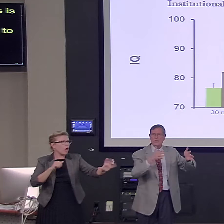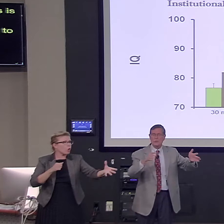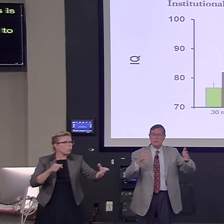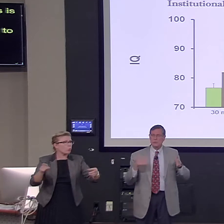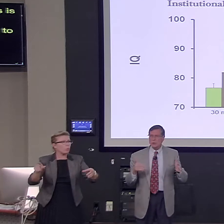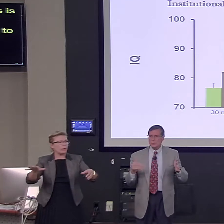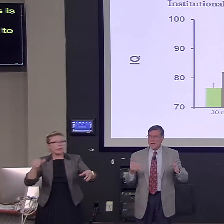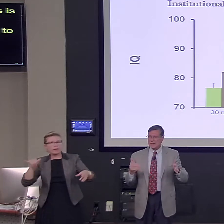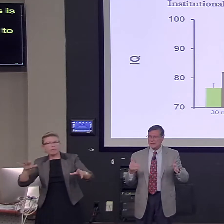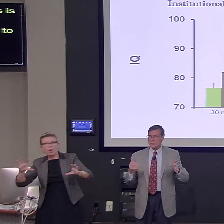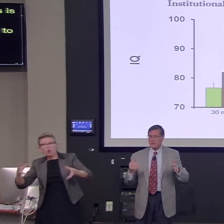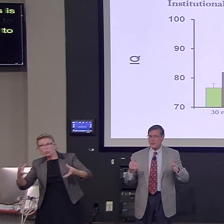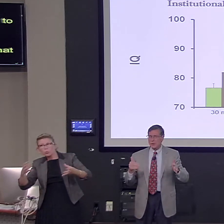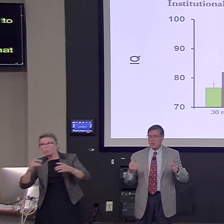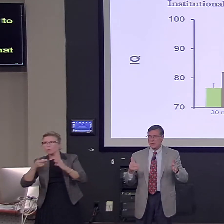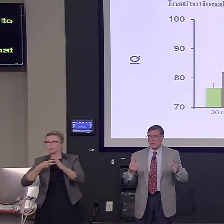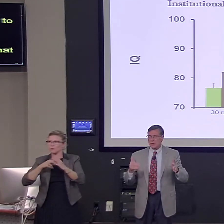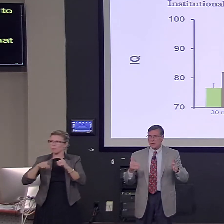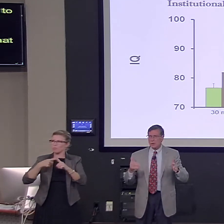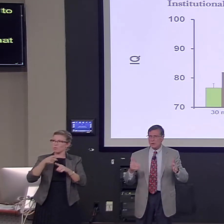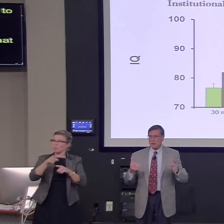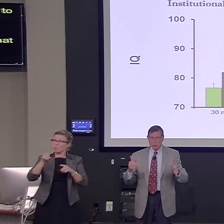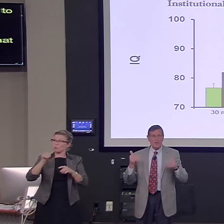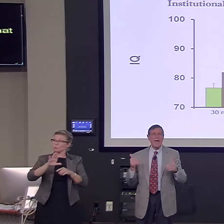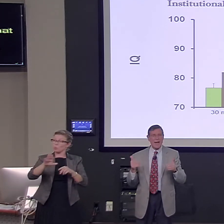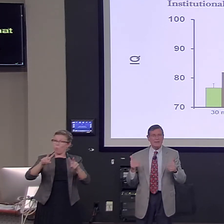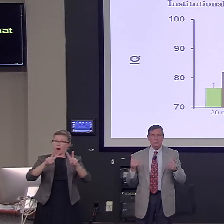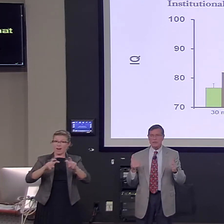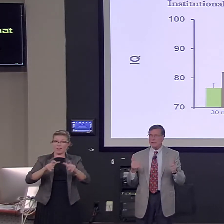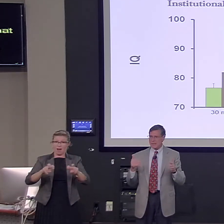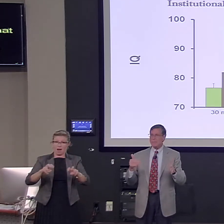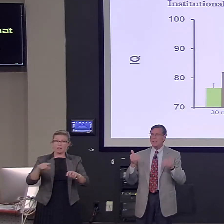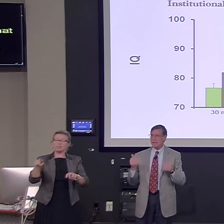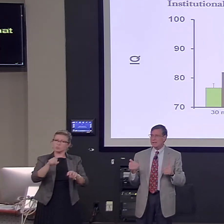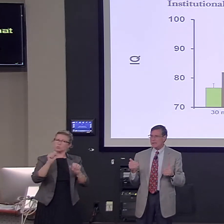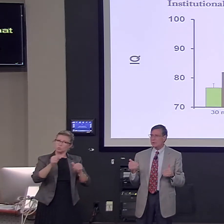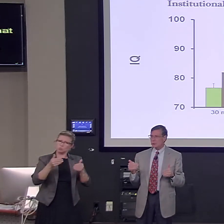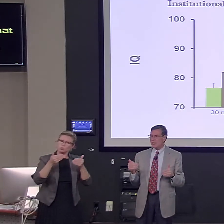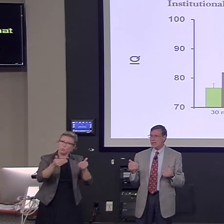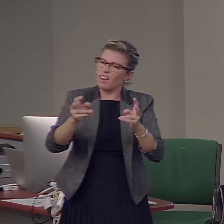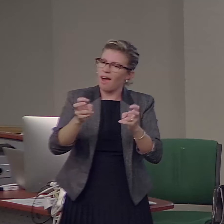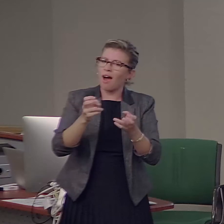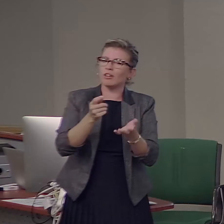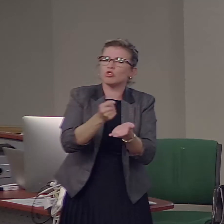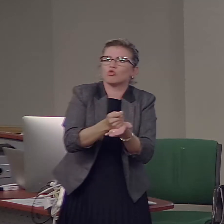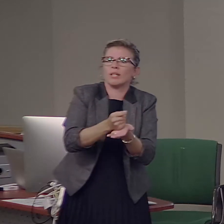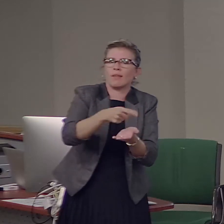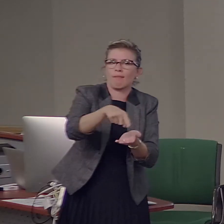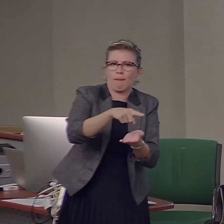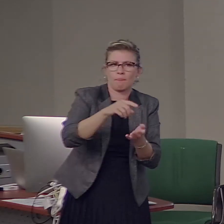When you do your analysis, though, you can treat them in an intent to treat analysis as if